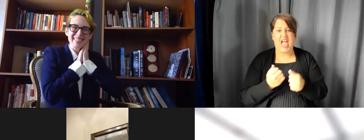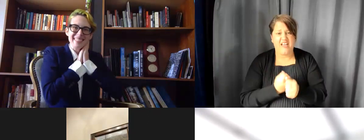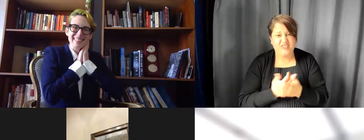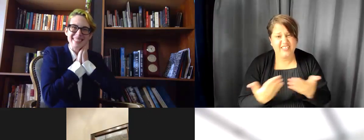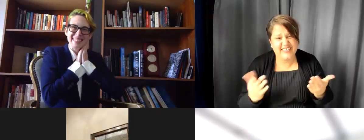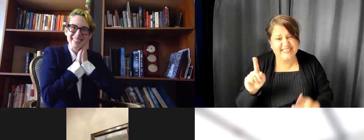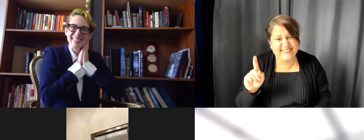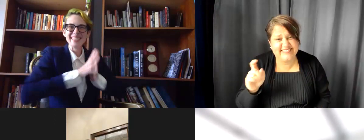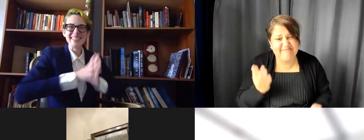Farrah Garland: It's the right answer.